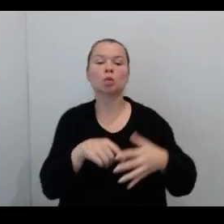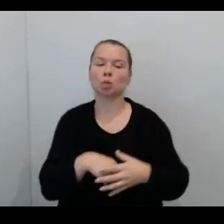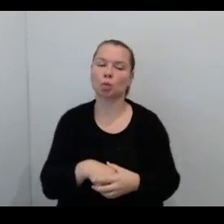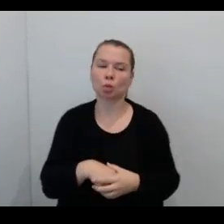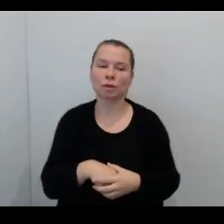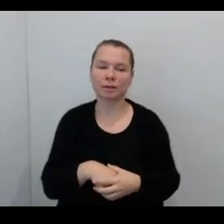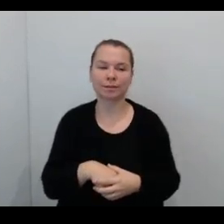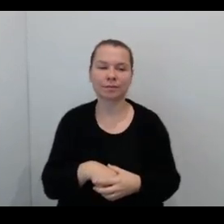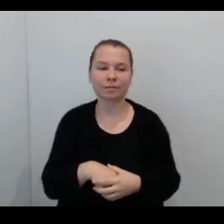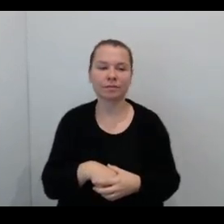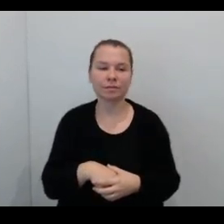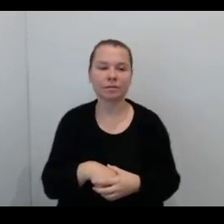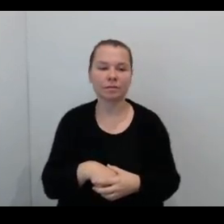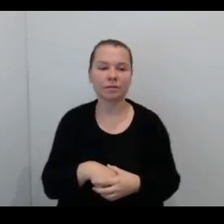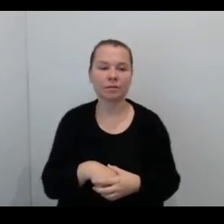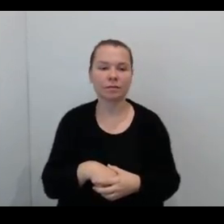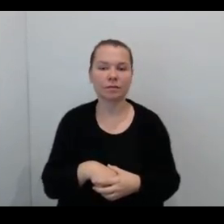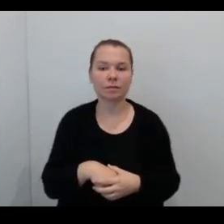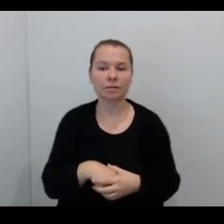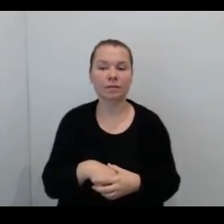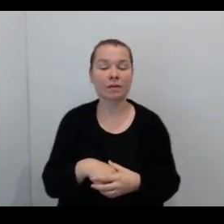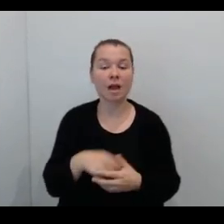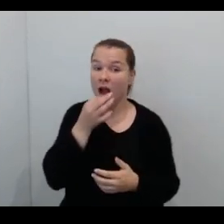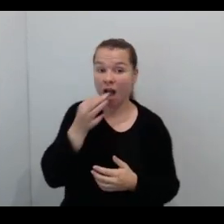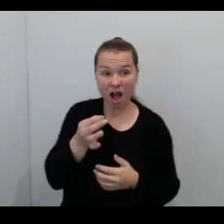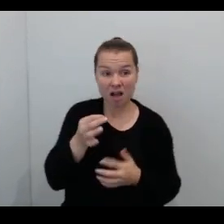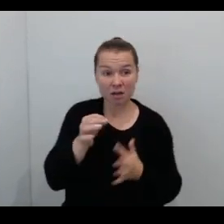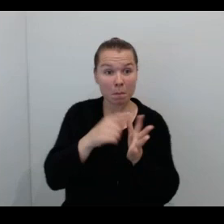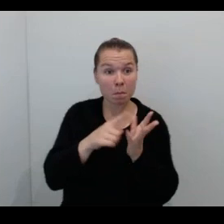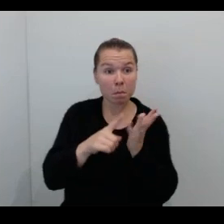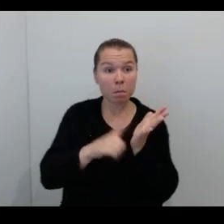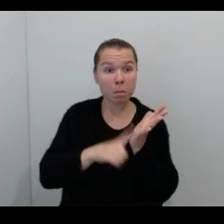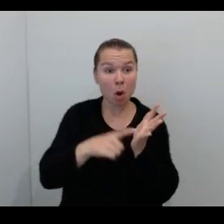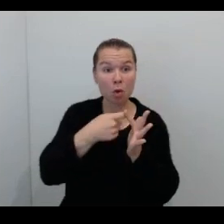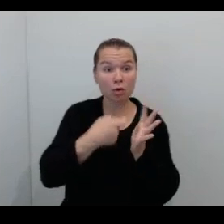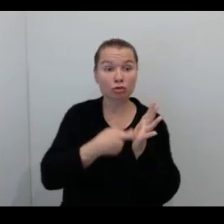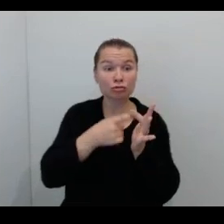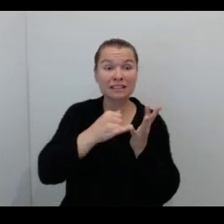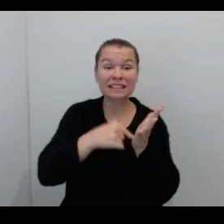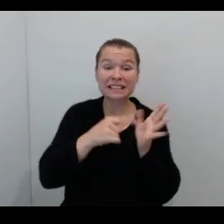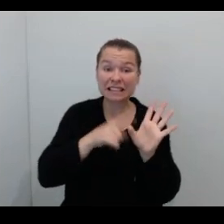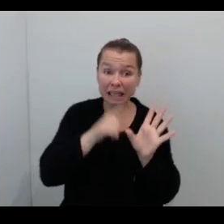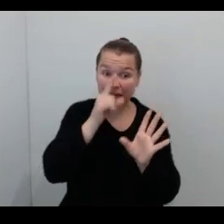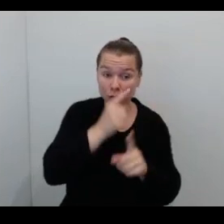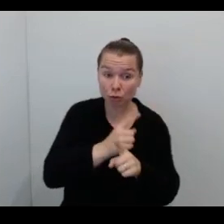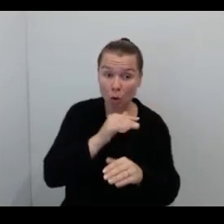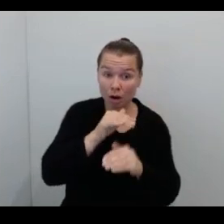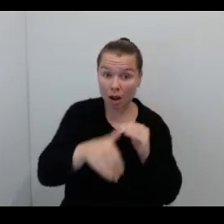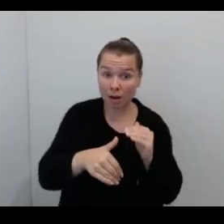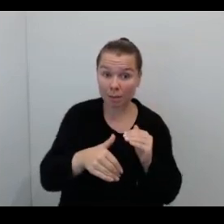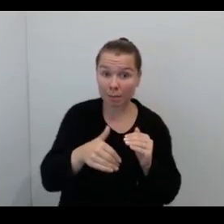and, Paul and Kristy, I wondered if you could talk a little bit more about this for our audience. Definitely.